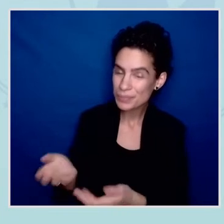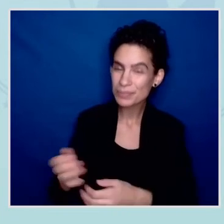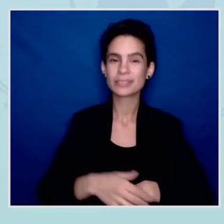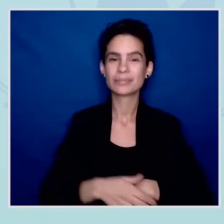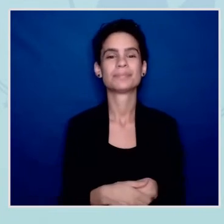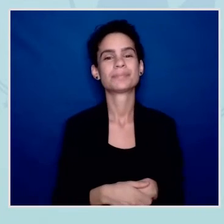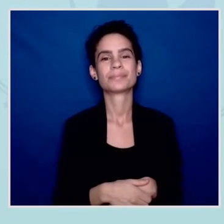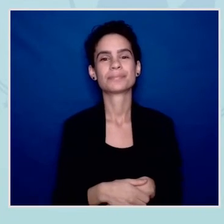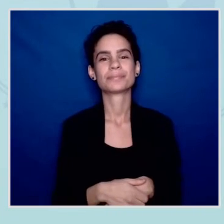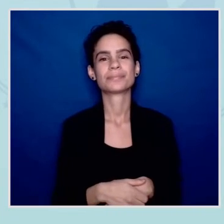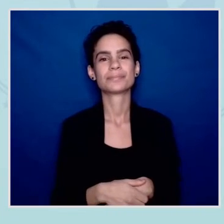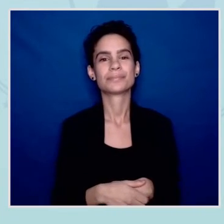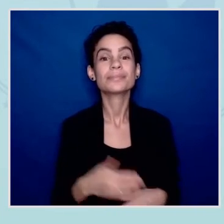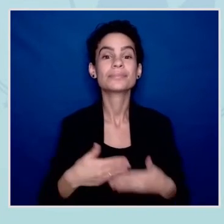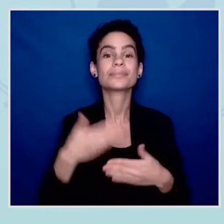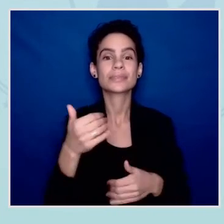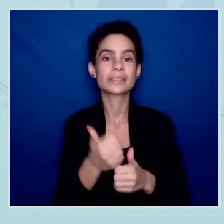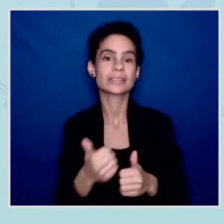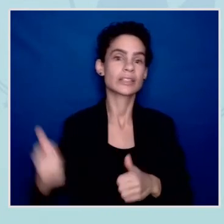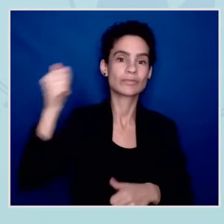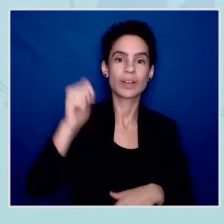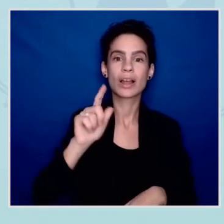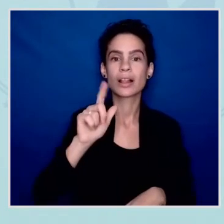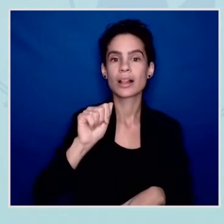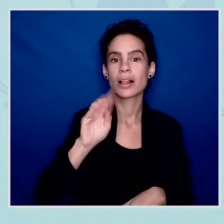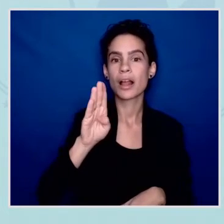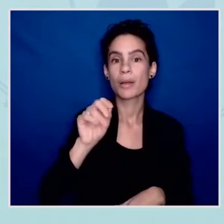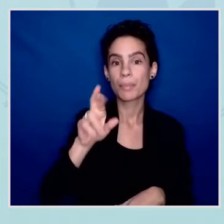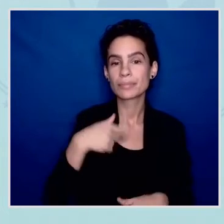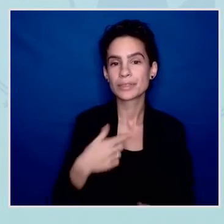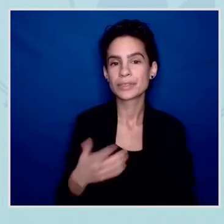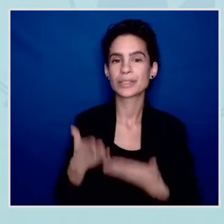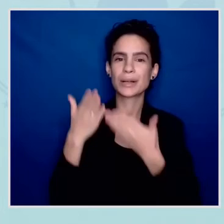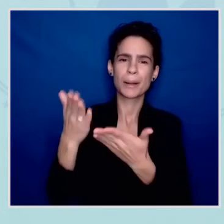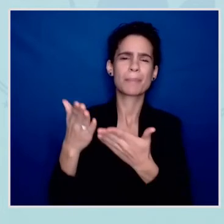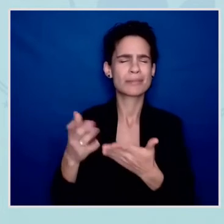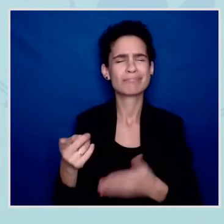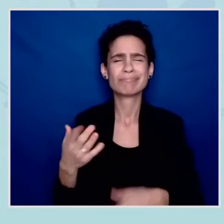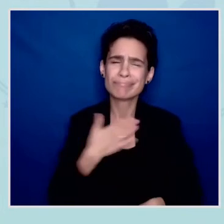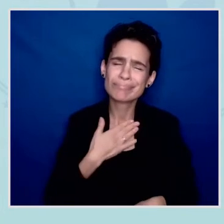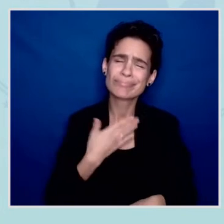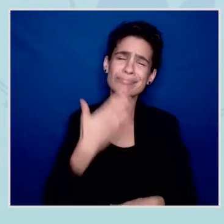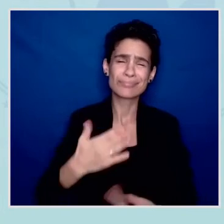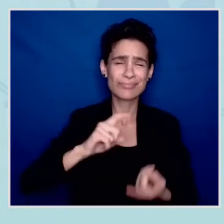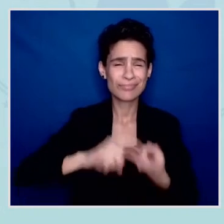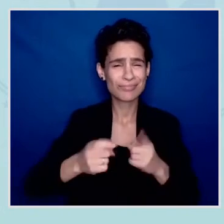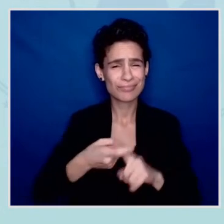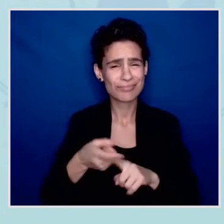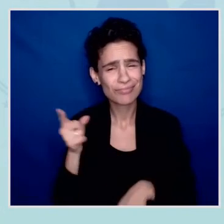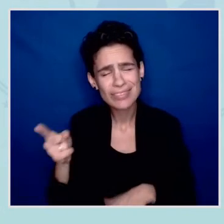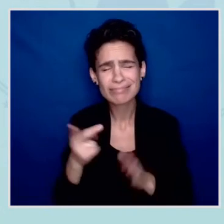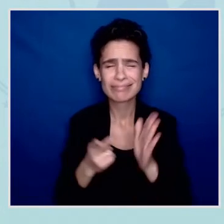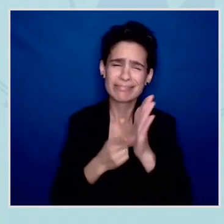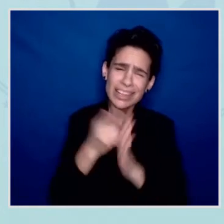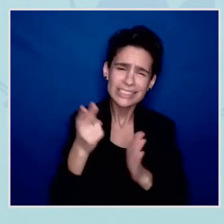NATION AND CONTAIN COVID-19 TO